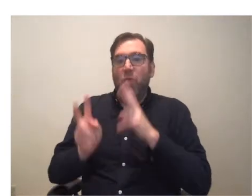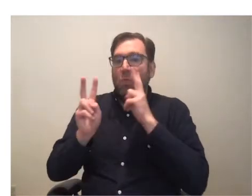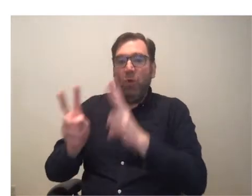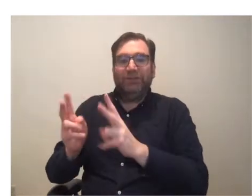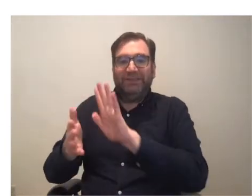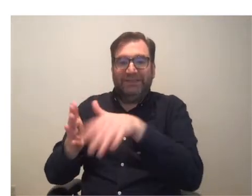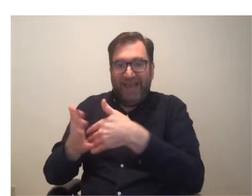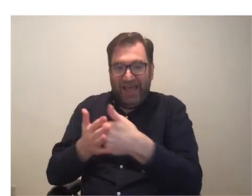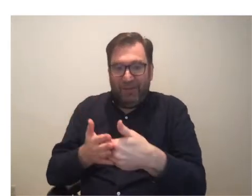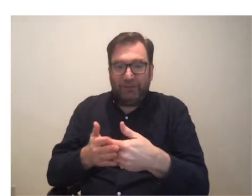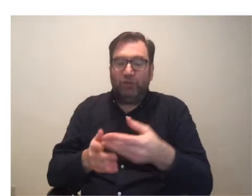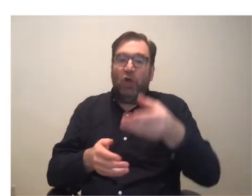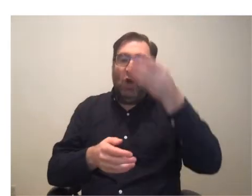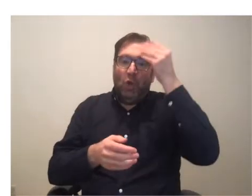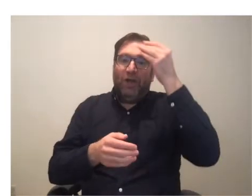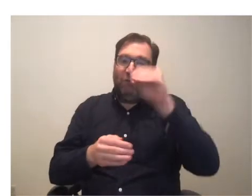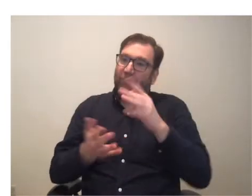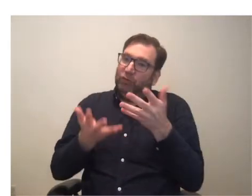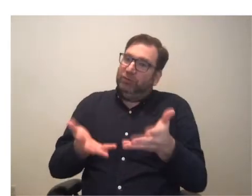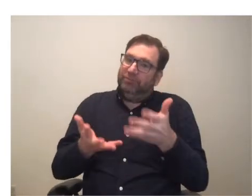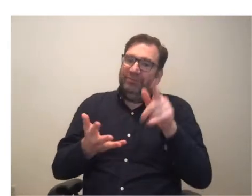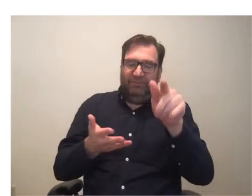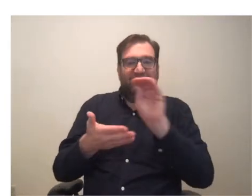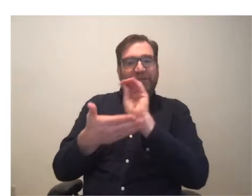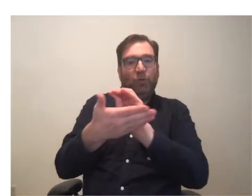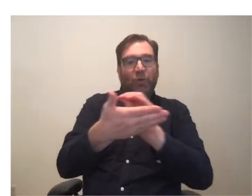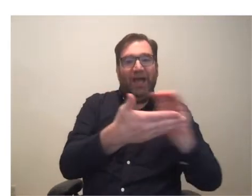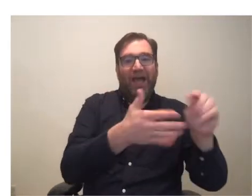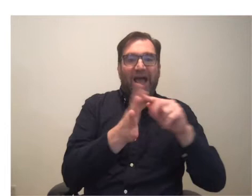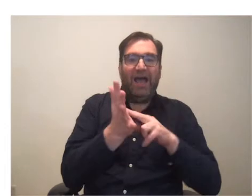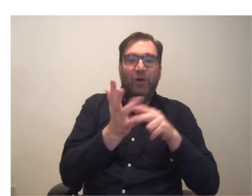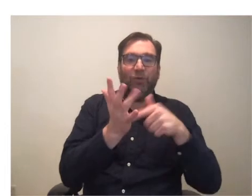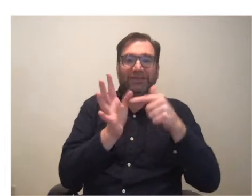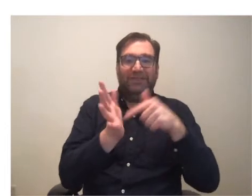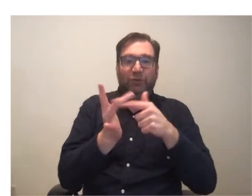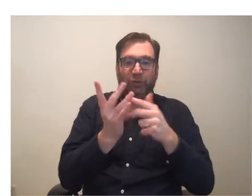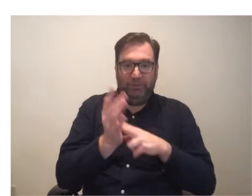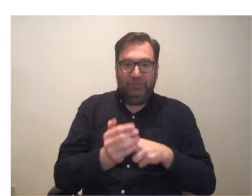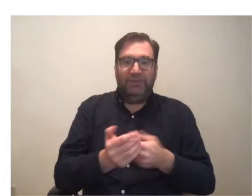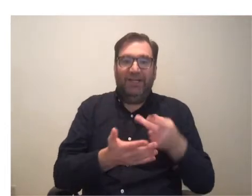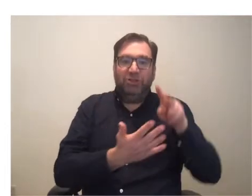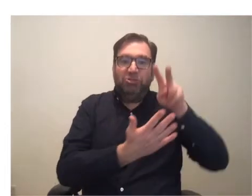watching sign language and learning from existing sparse annotations;